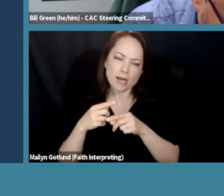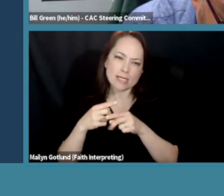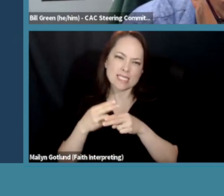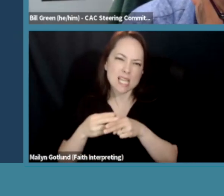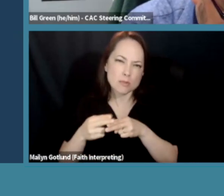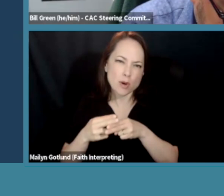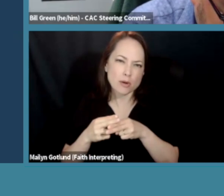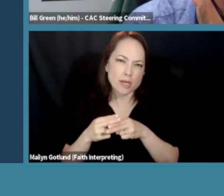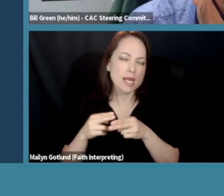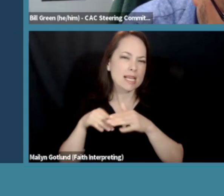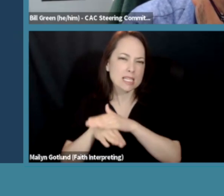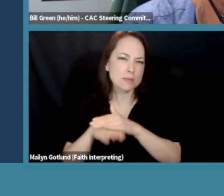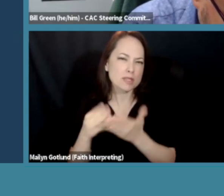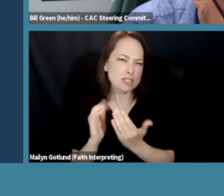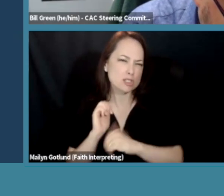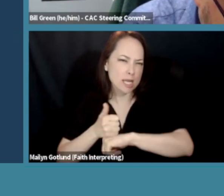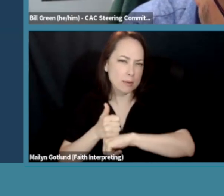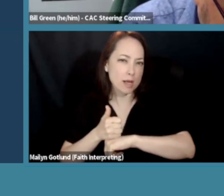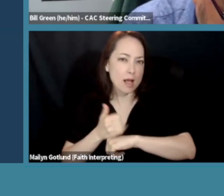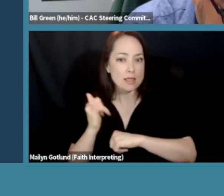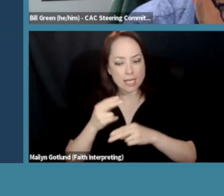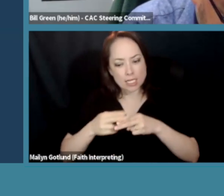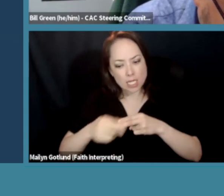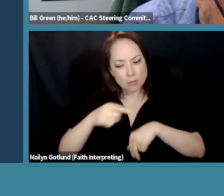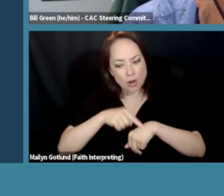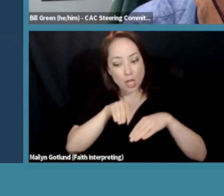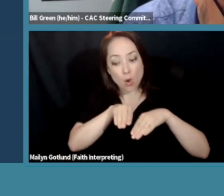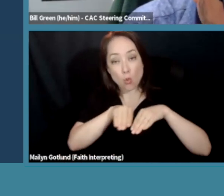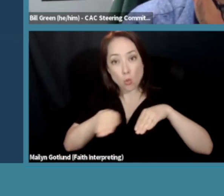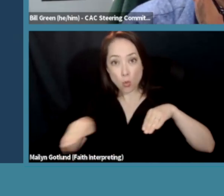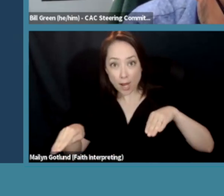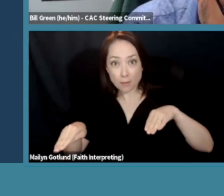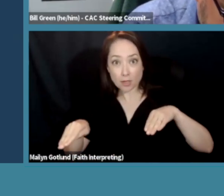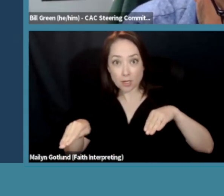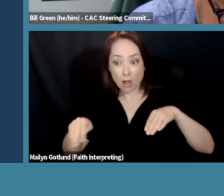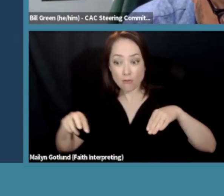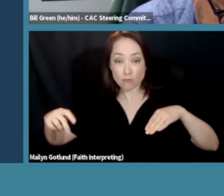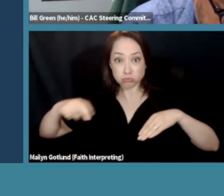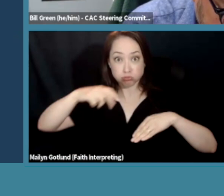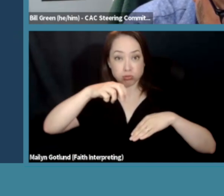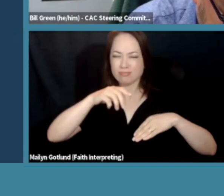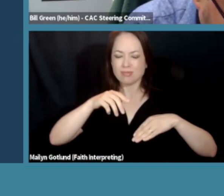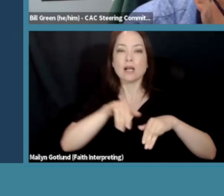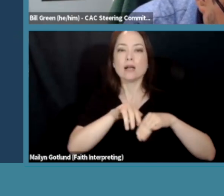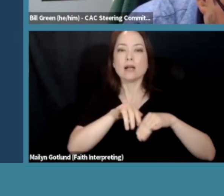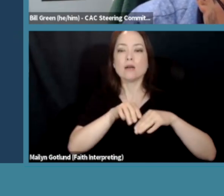It might be a temporary ramp going up to a stage that's otherwise static or even reflective tape on stairs.